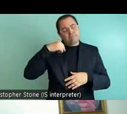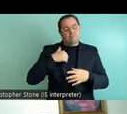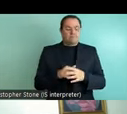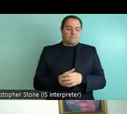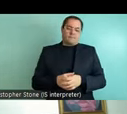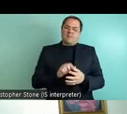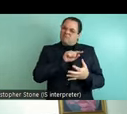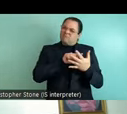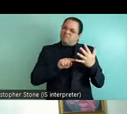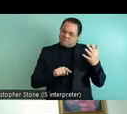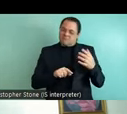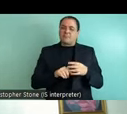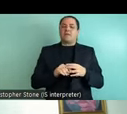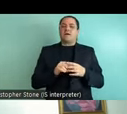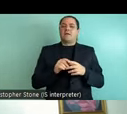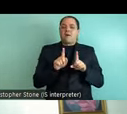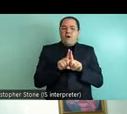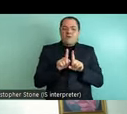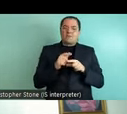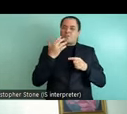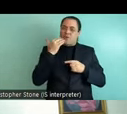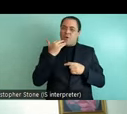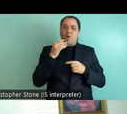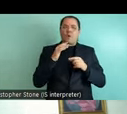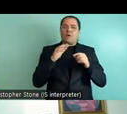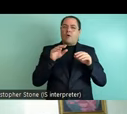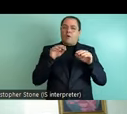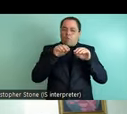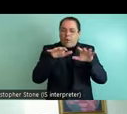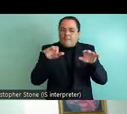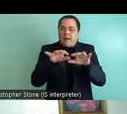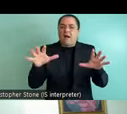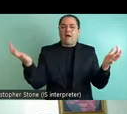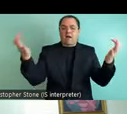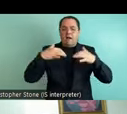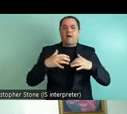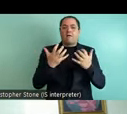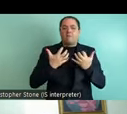the peer to peer learning to the webinars the symposium The conference is working groups